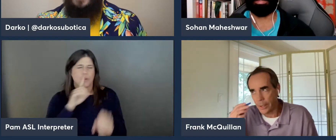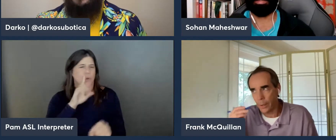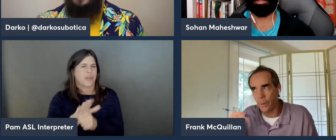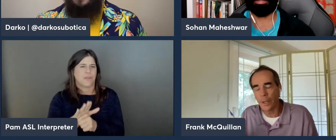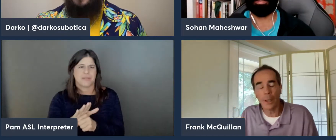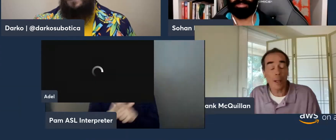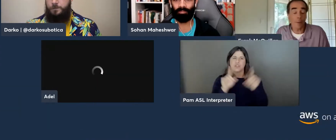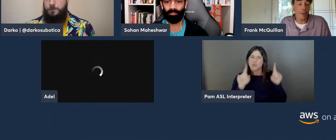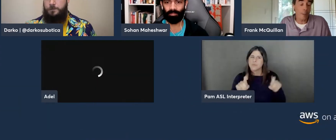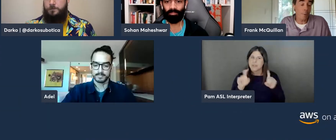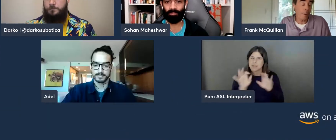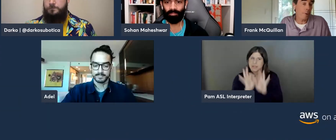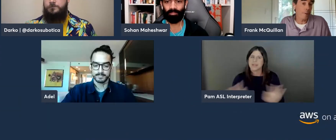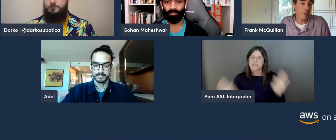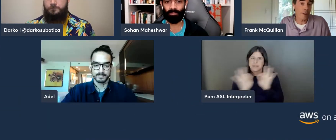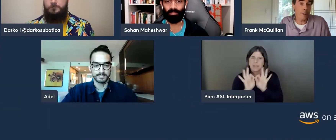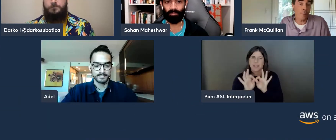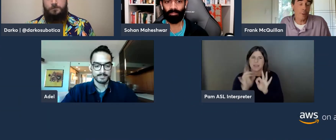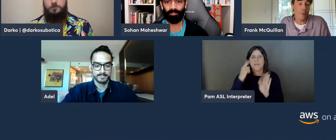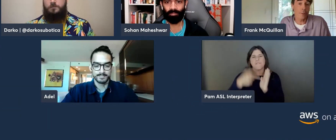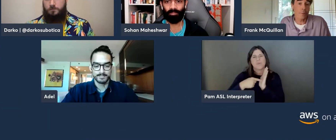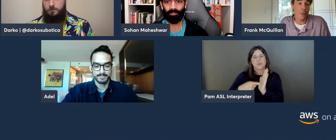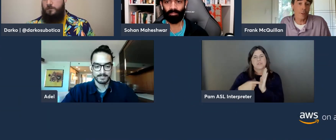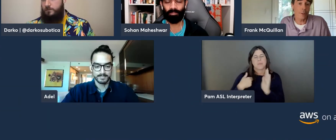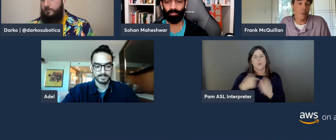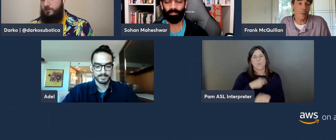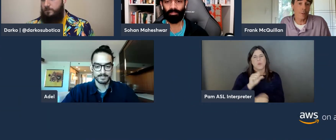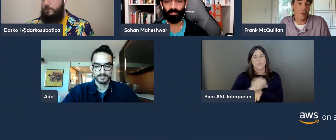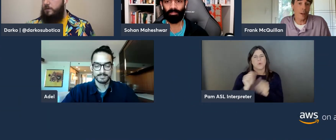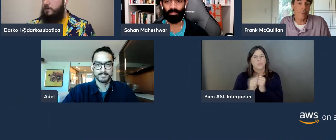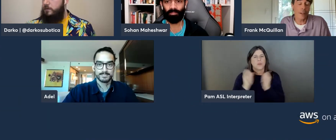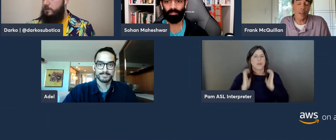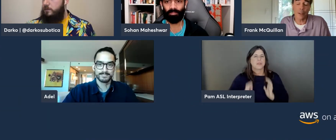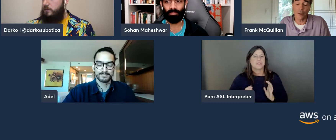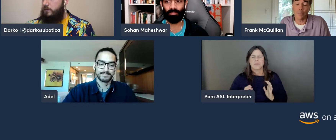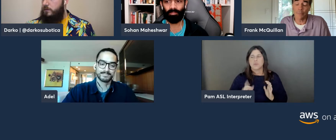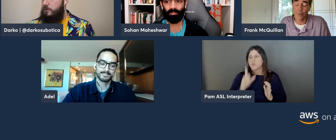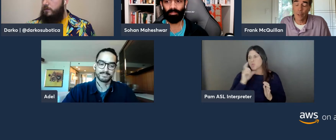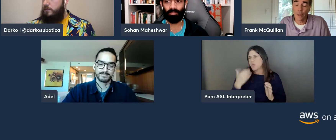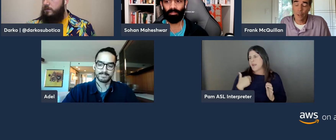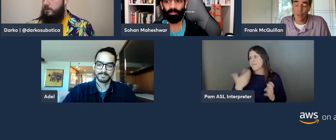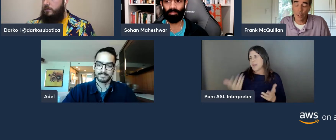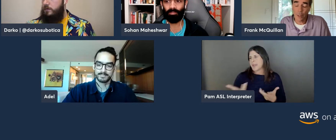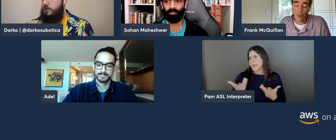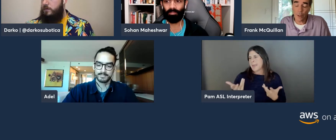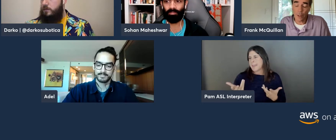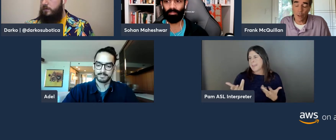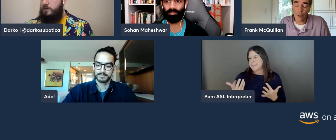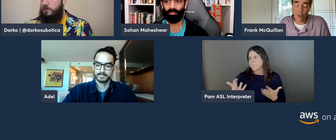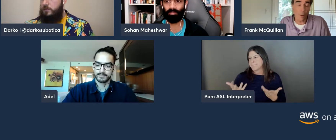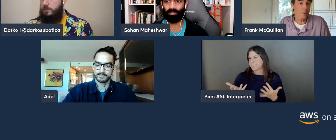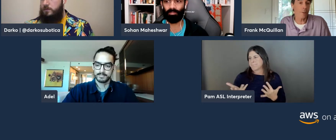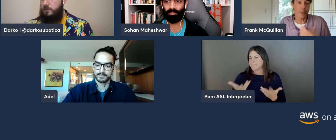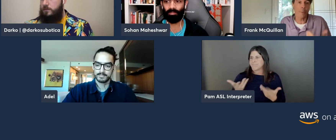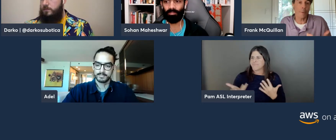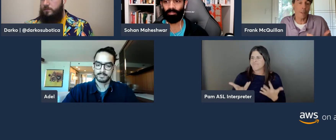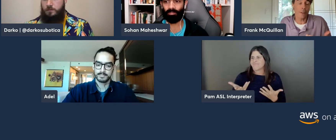So I, for example, we work with customers who have a culture of experimentation